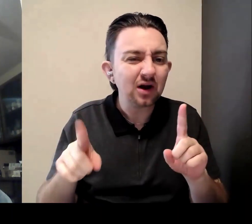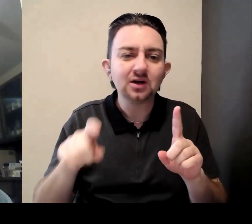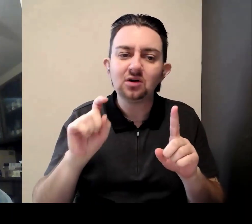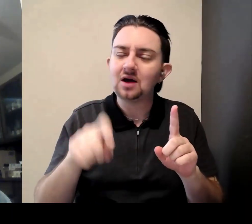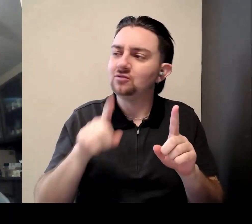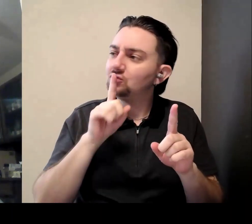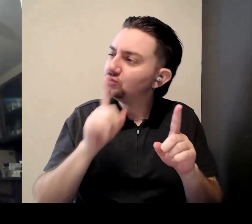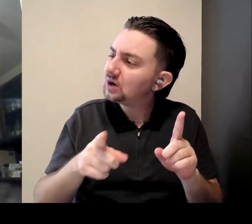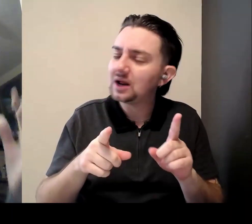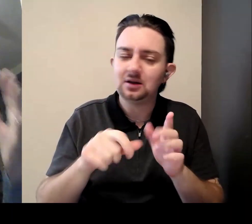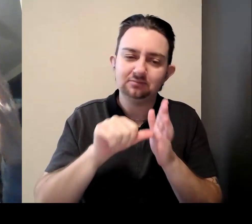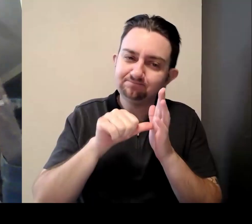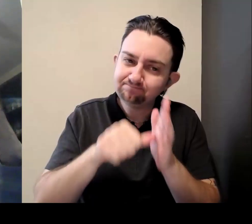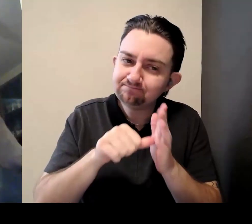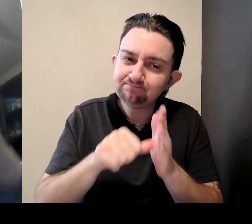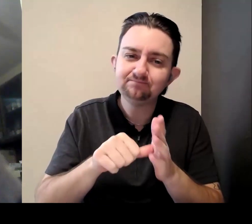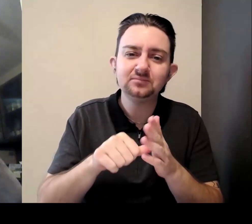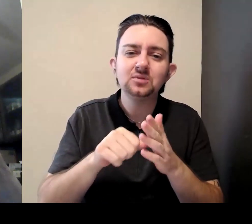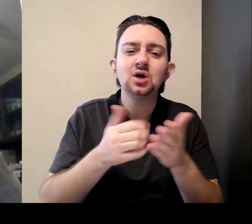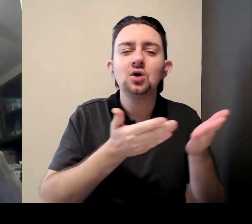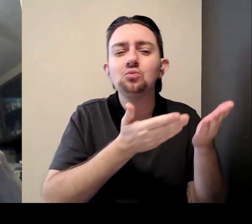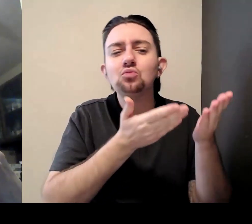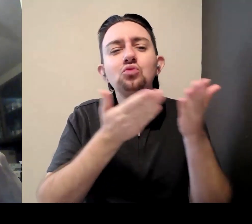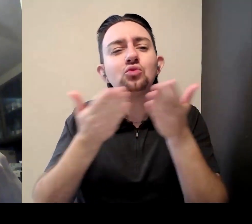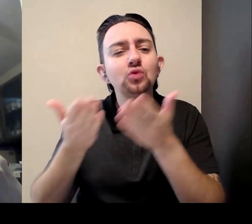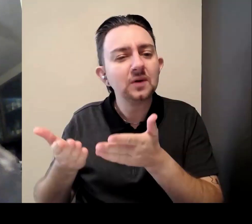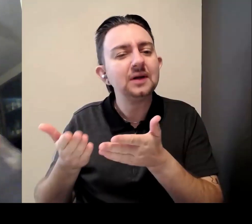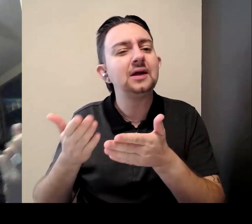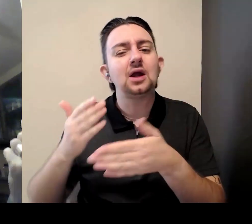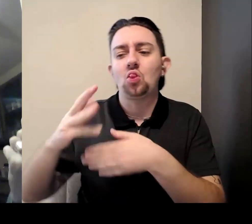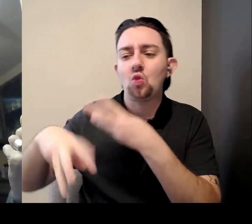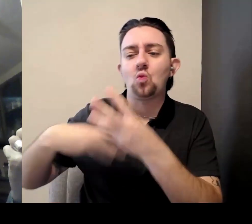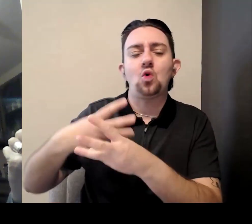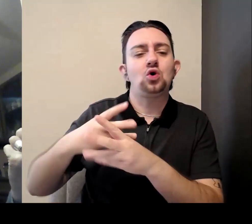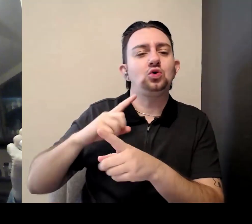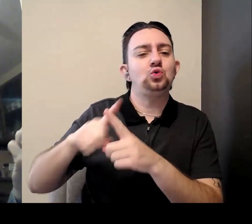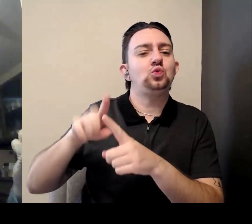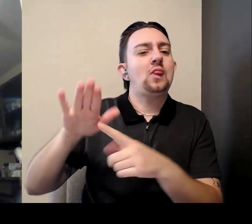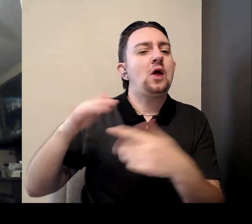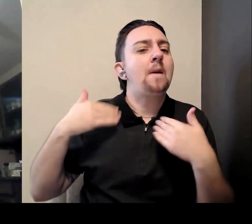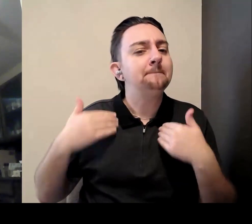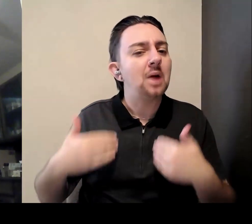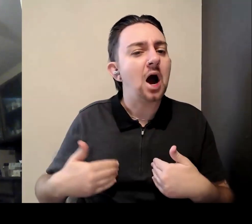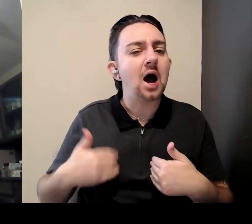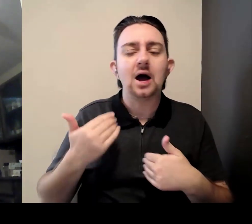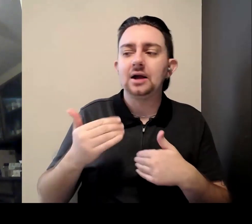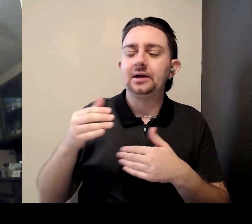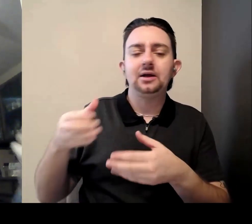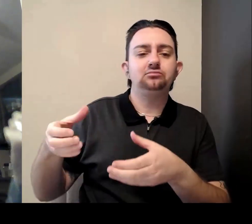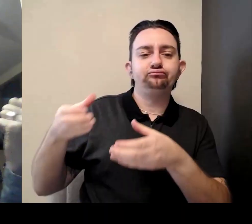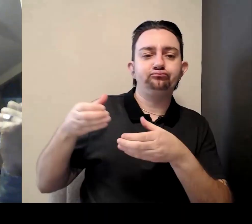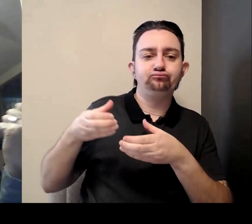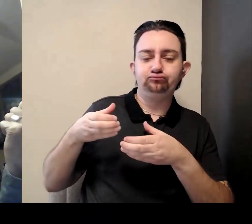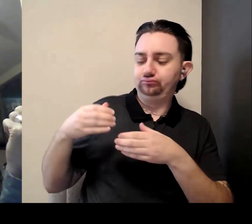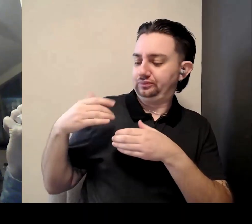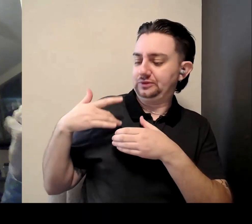You have to bring the world to their physical body and identify things the same way